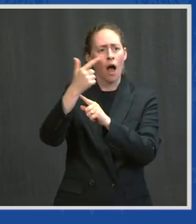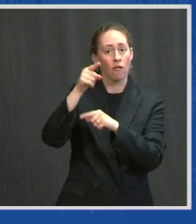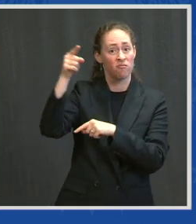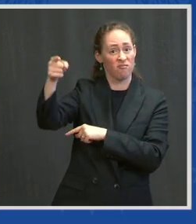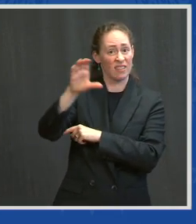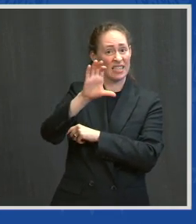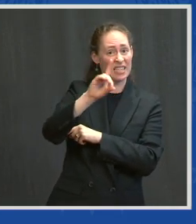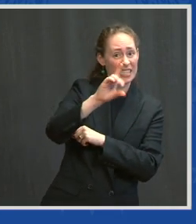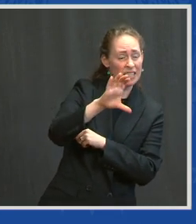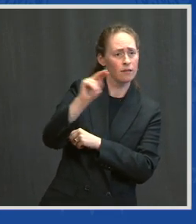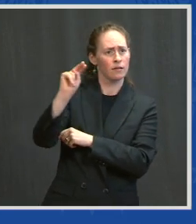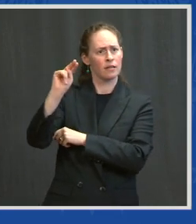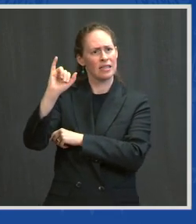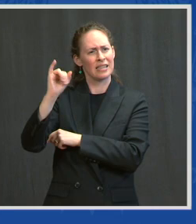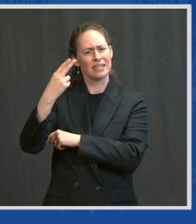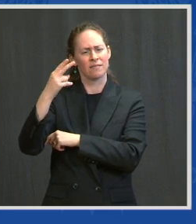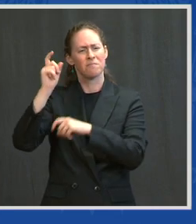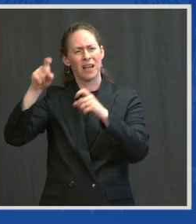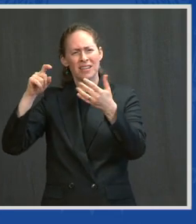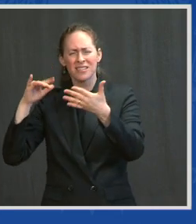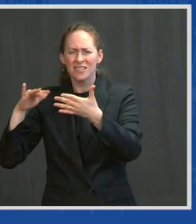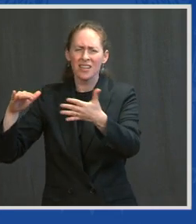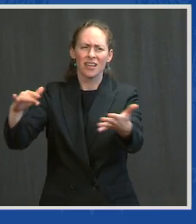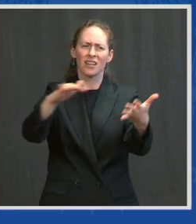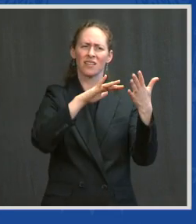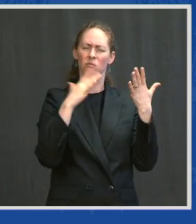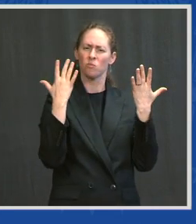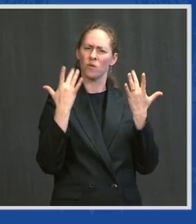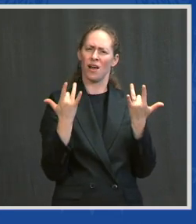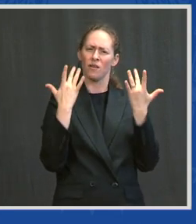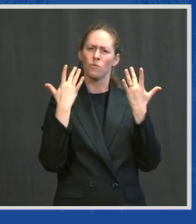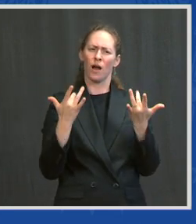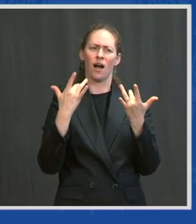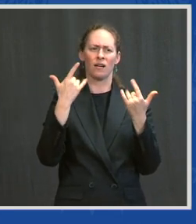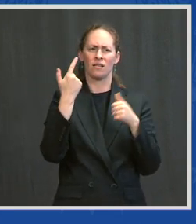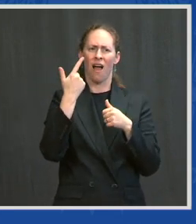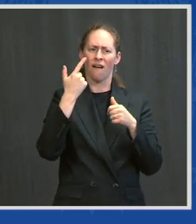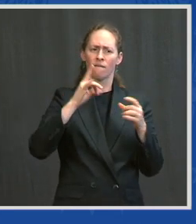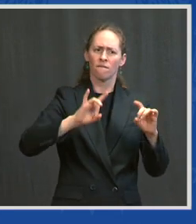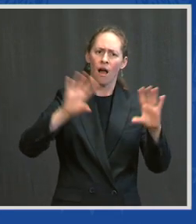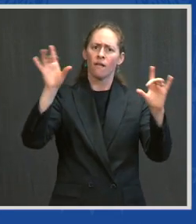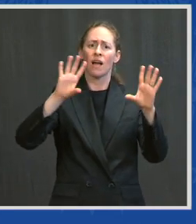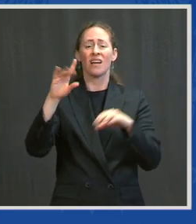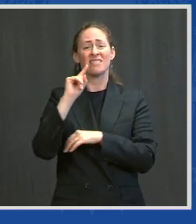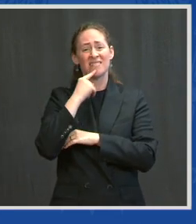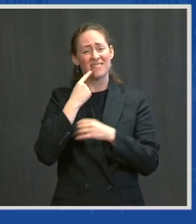to study gun violence as a public health threat that it is. And while we keep pushing there,